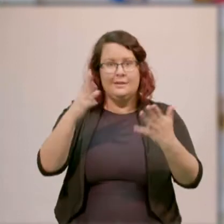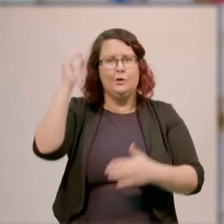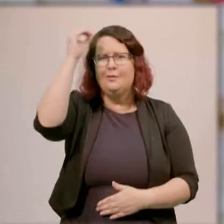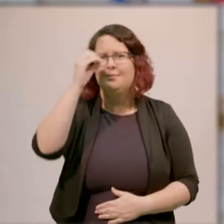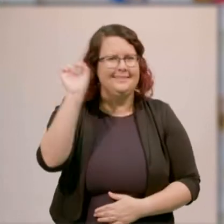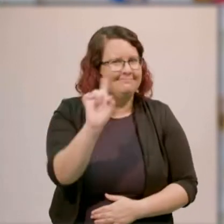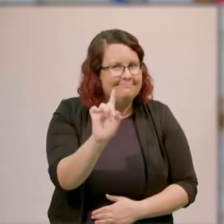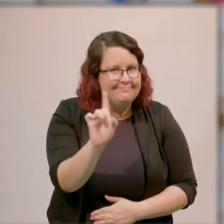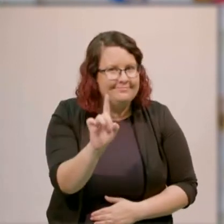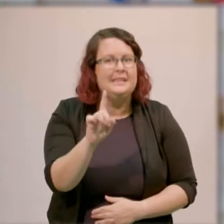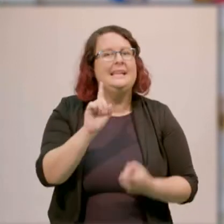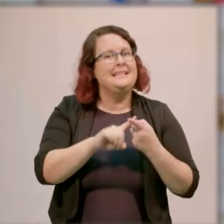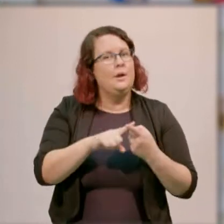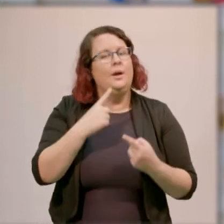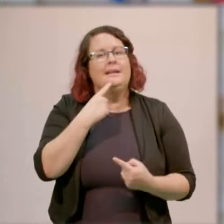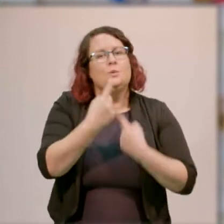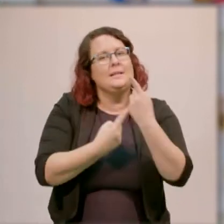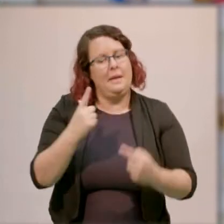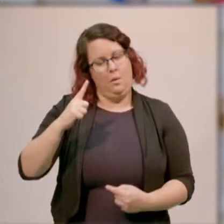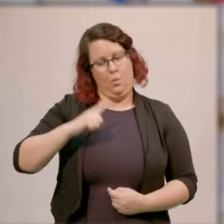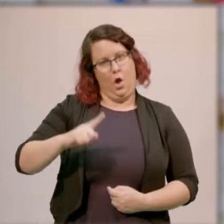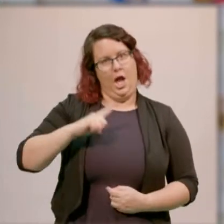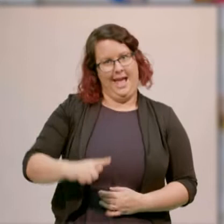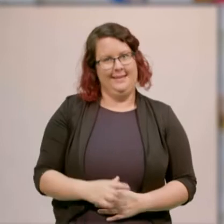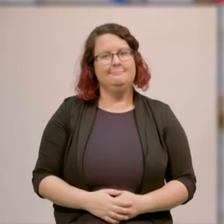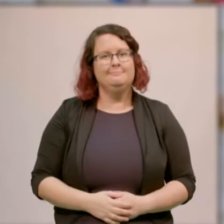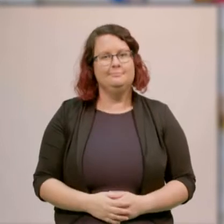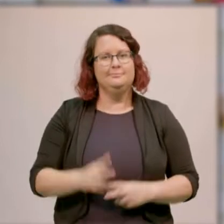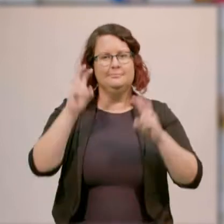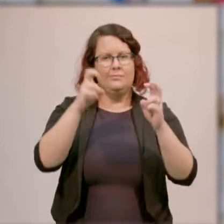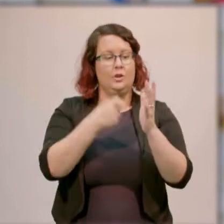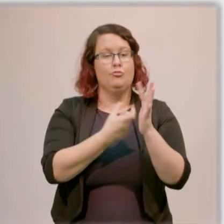You want to be able to explain it, remember? For that, we'll need reasons.